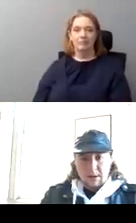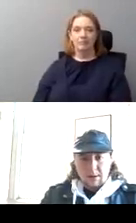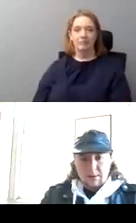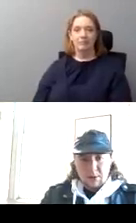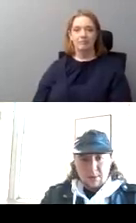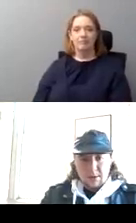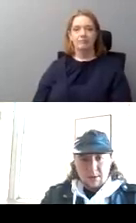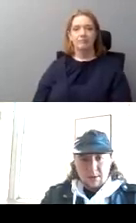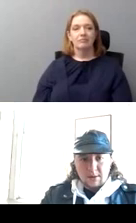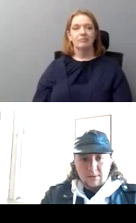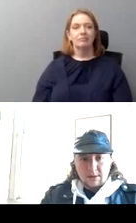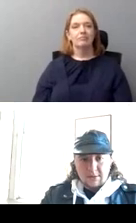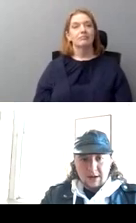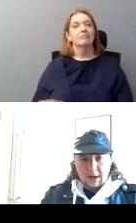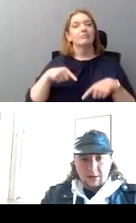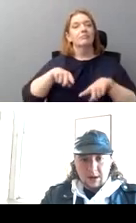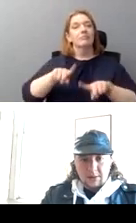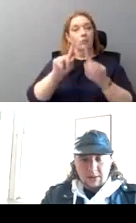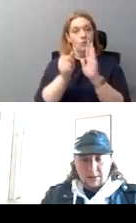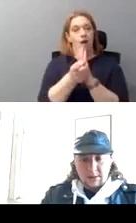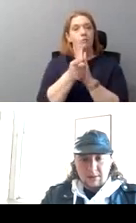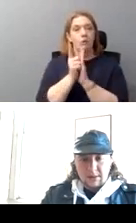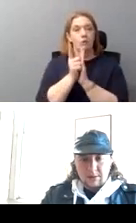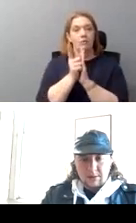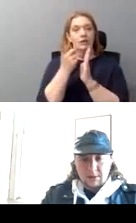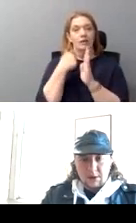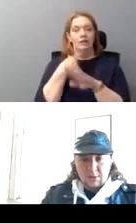In this moment of The David Ireland House I see the potential to allow